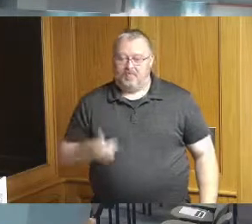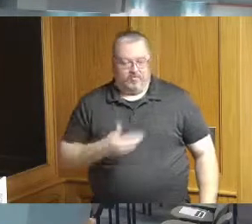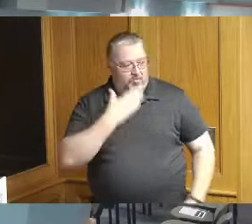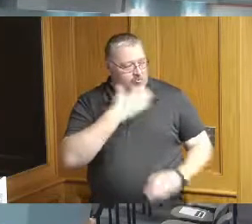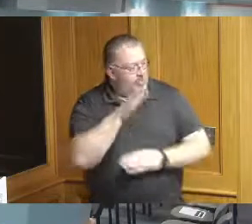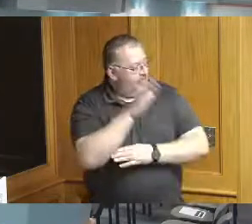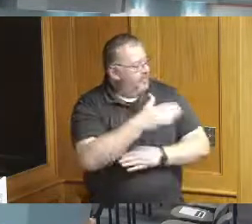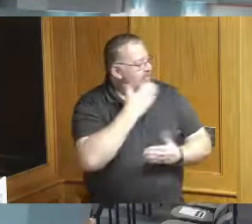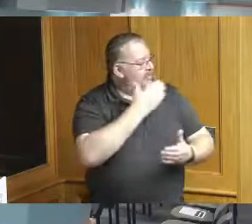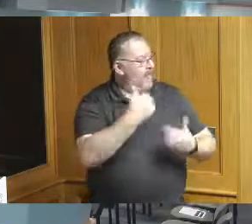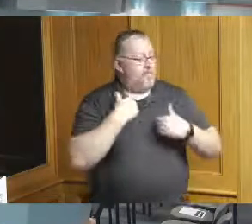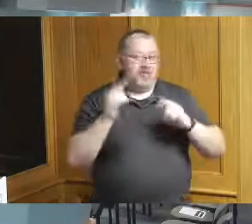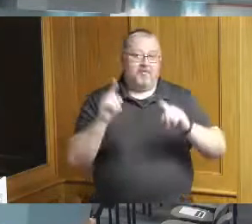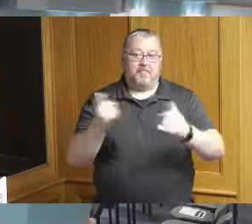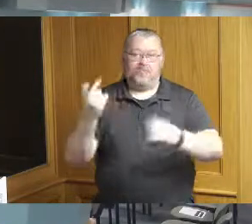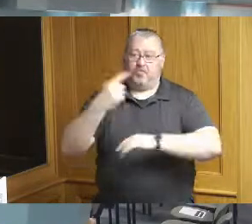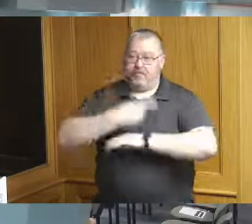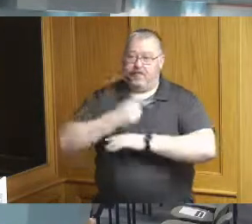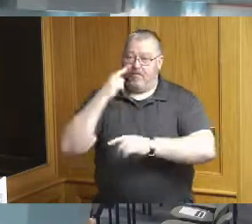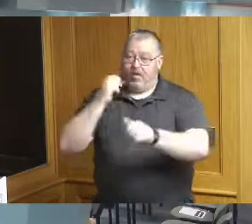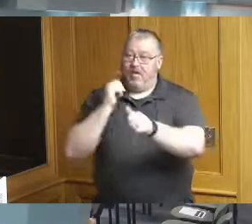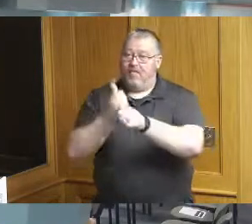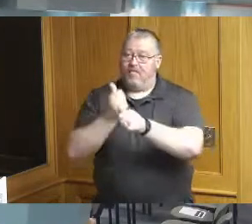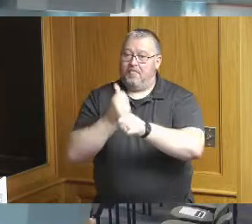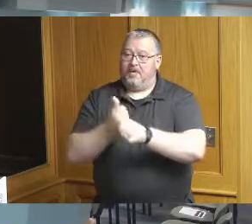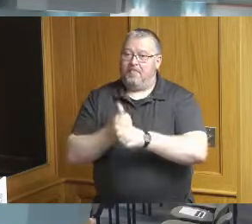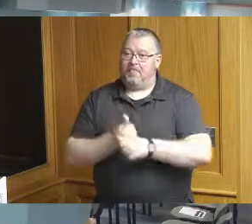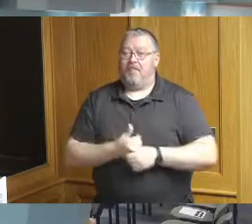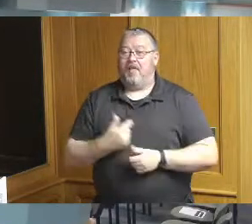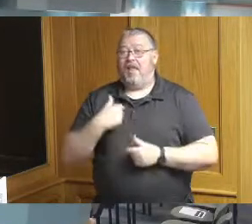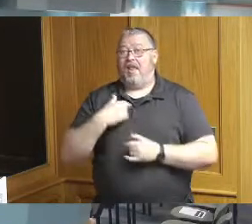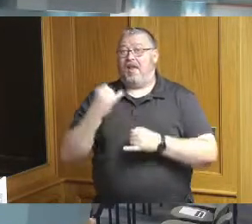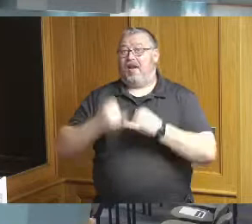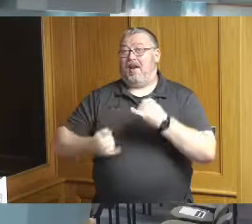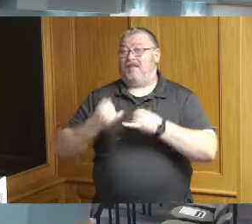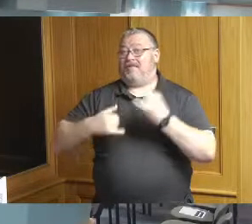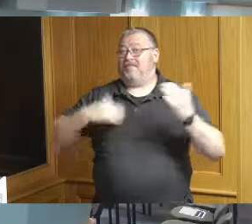thanks for having me today for an update uh since i was last year a couple weeks ago